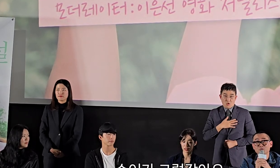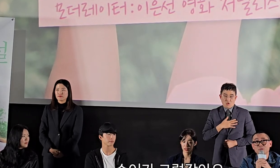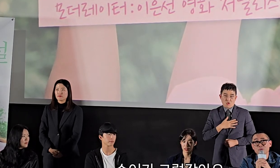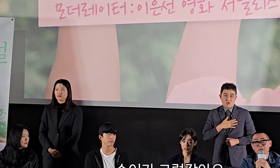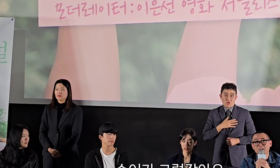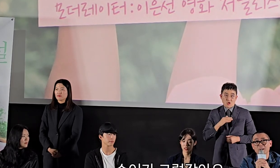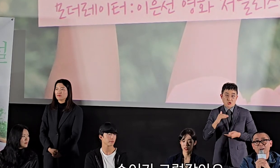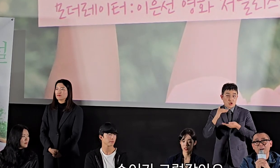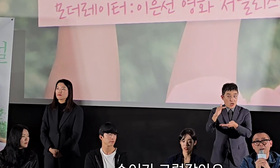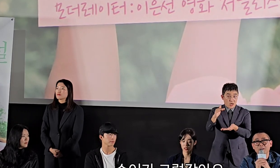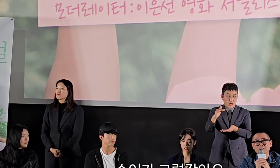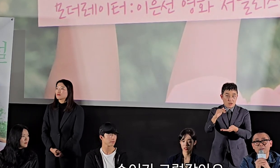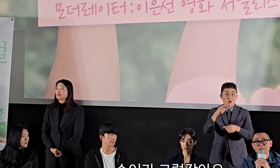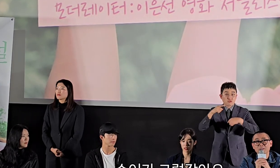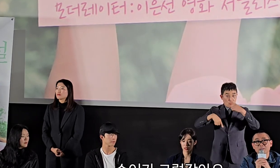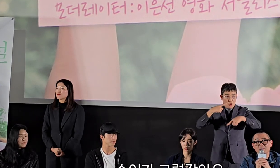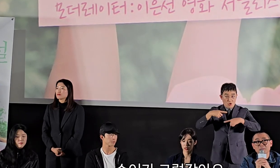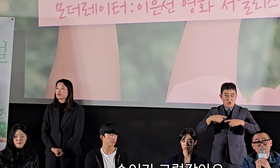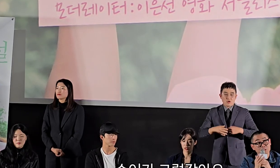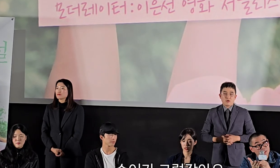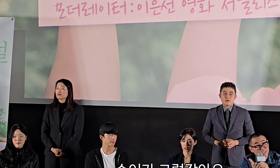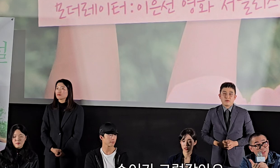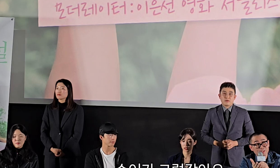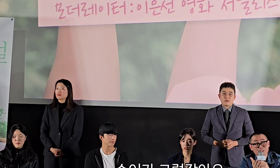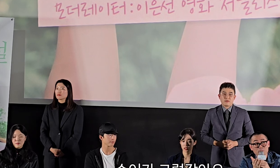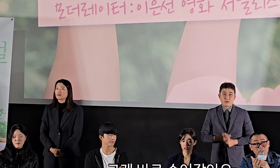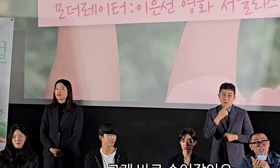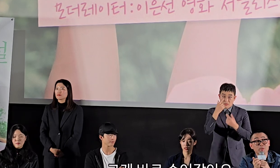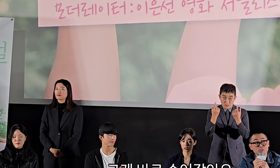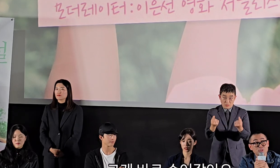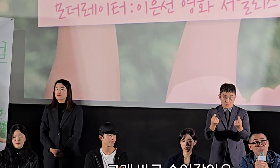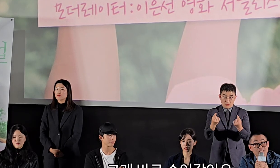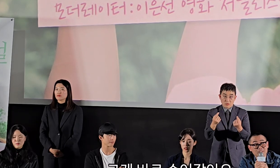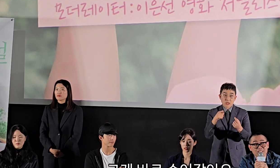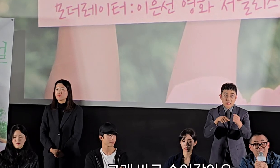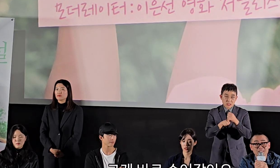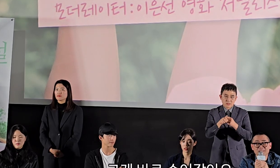That's how sign language is, that's sign language.